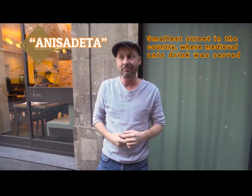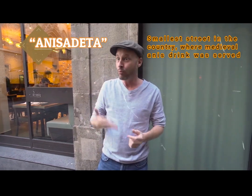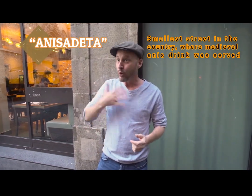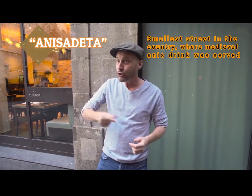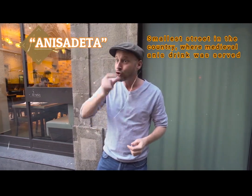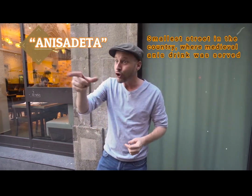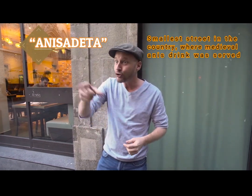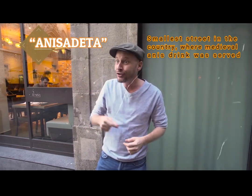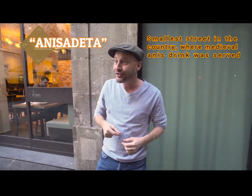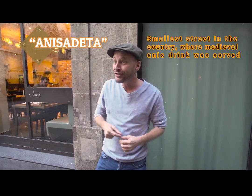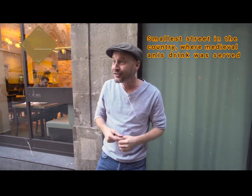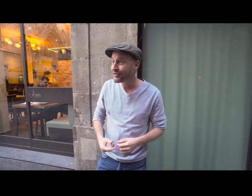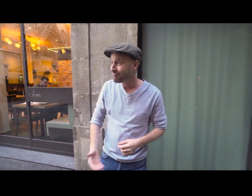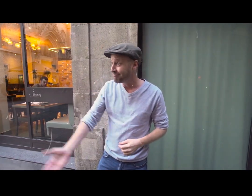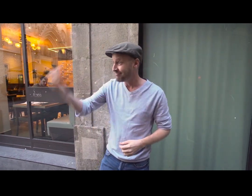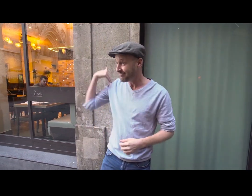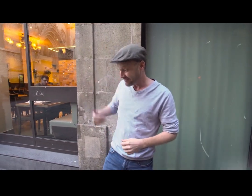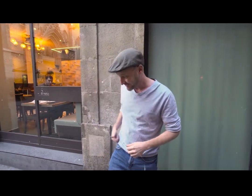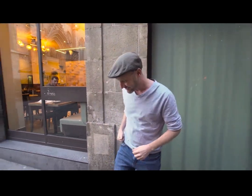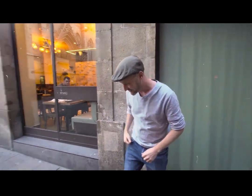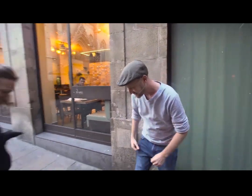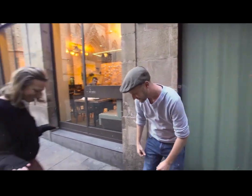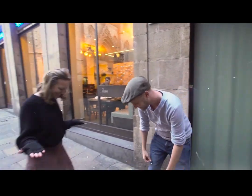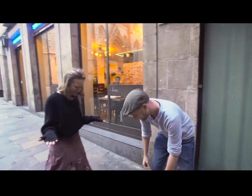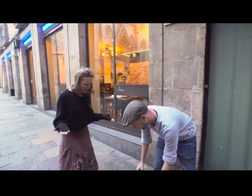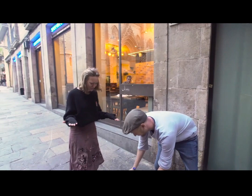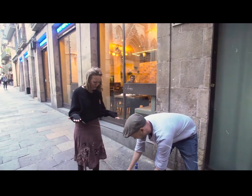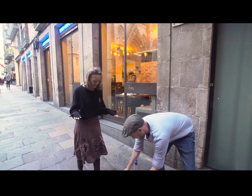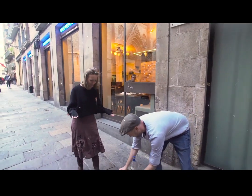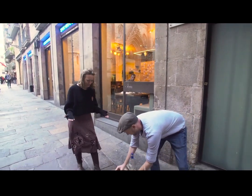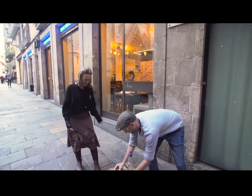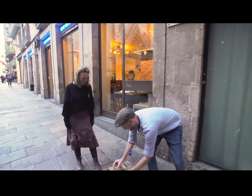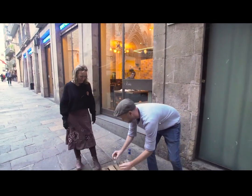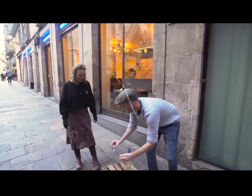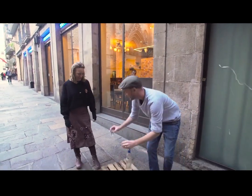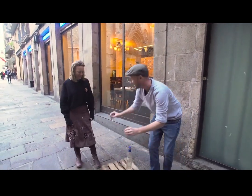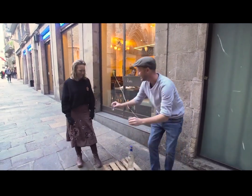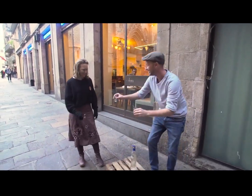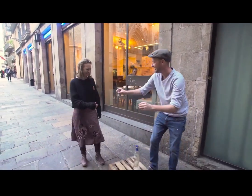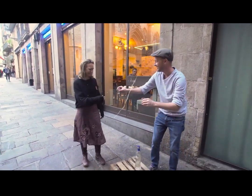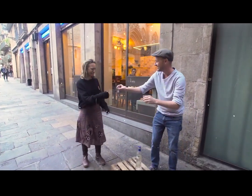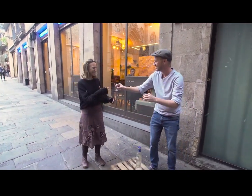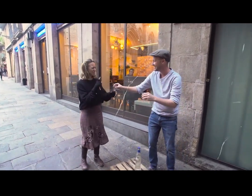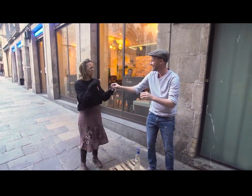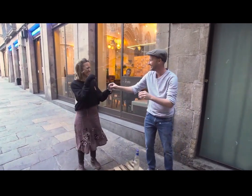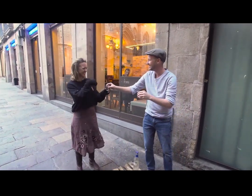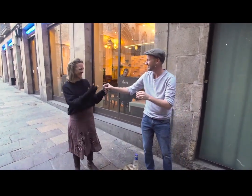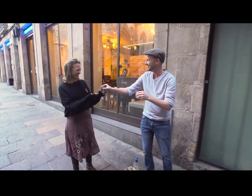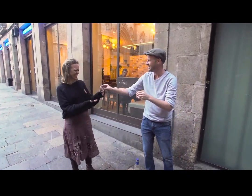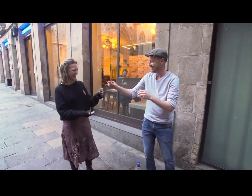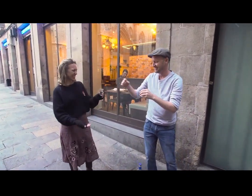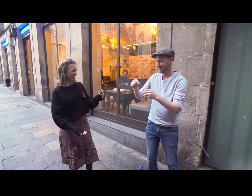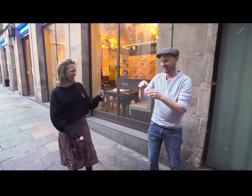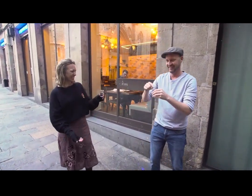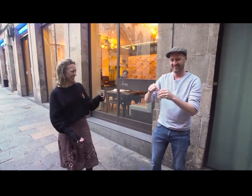Hey, would you like a drink? (Kate): yeah, give me a shot! What's inside it?